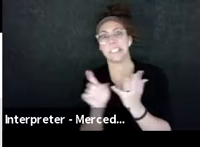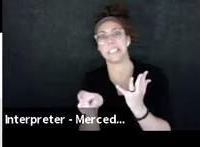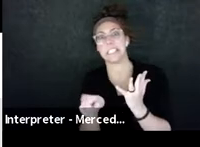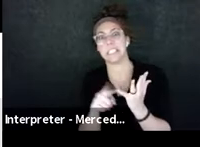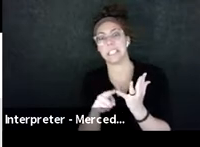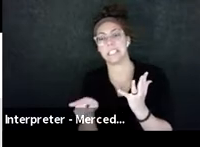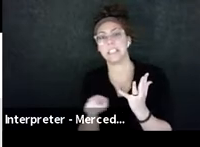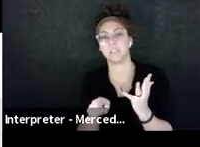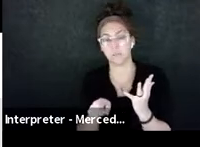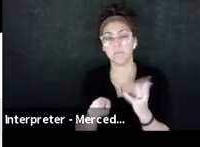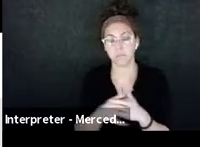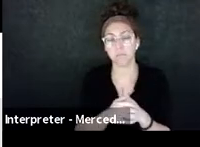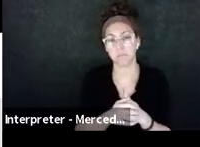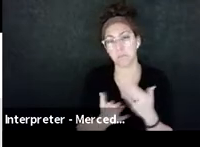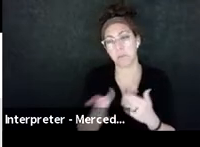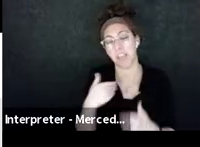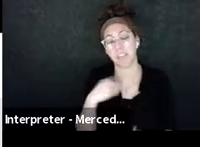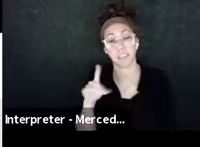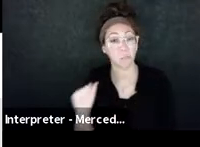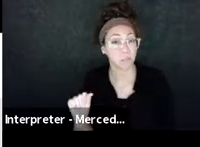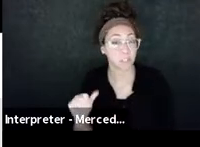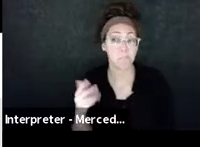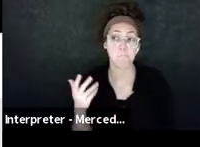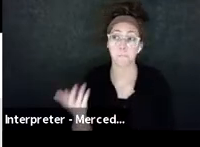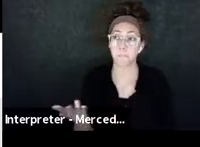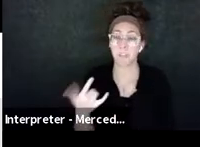maria.rodriguez: Either they'll have a disability, they really need more of that intensive case management.